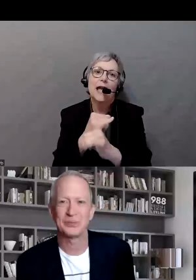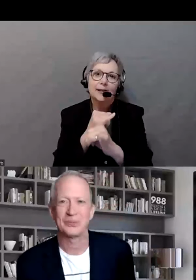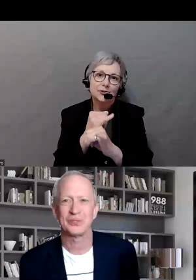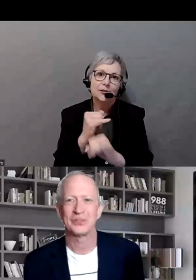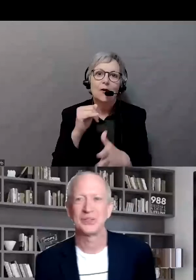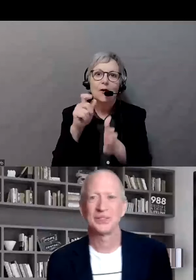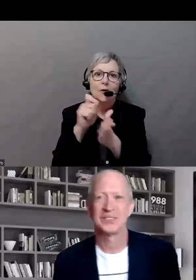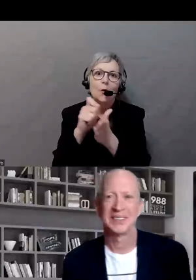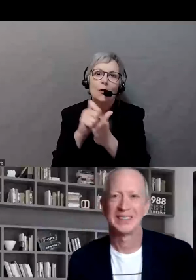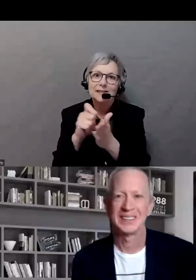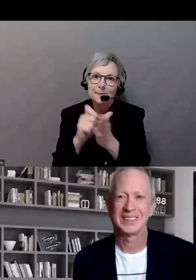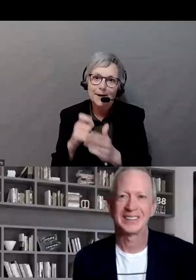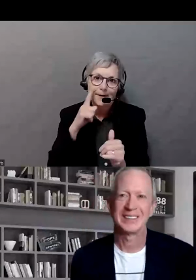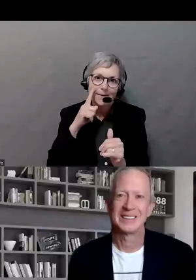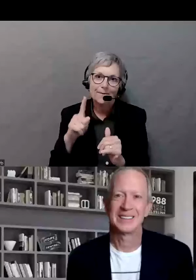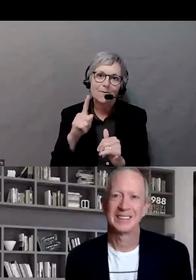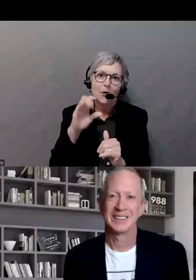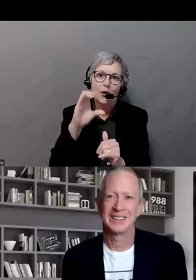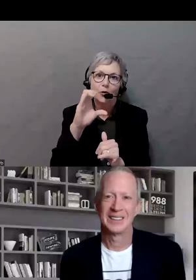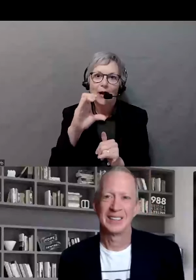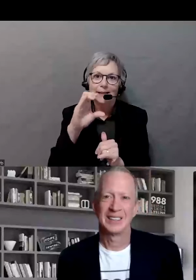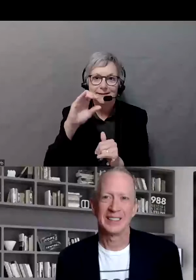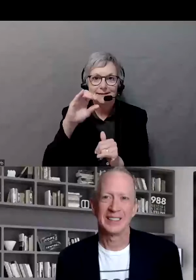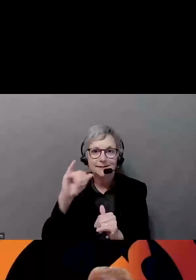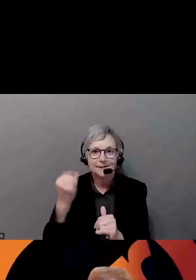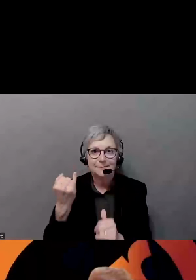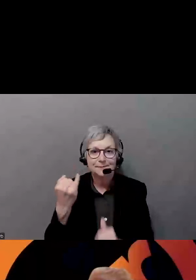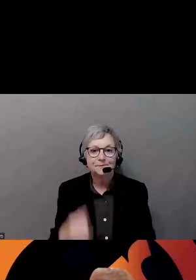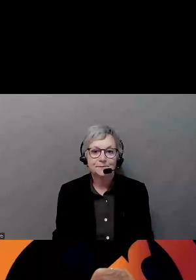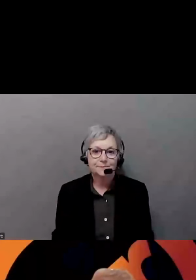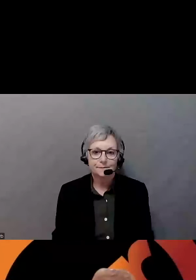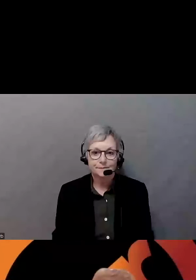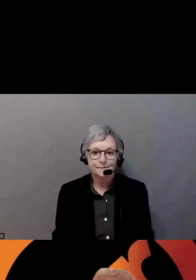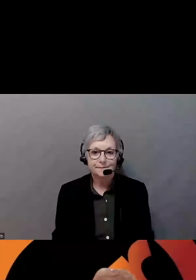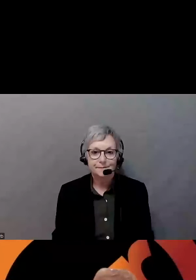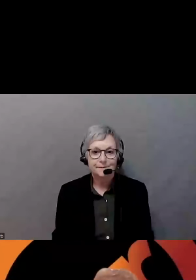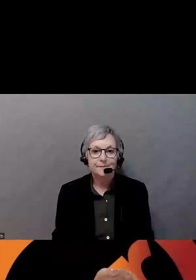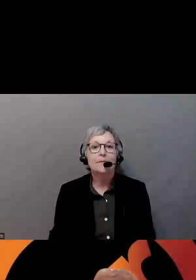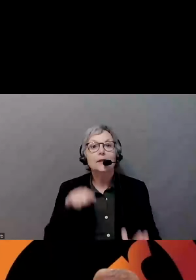: THANK YOU SO MUCH. SUICIDE RATES IN AUSTRALIA ARE NOT THE